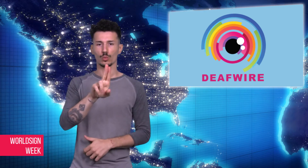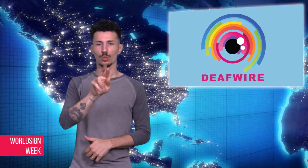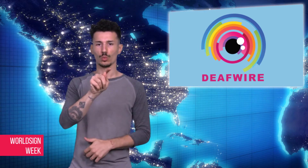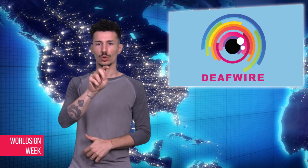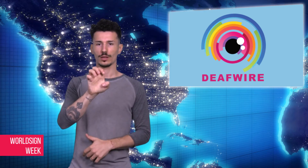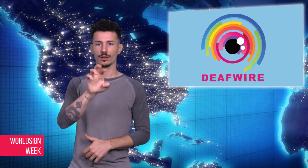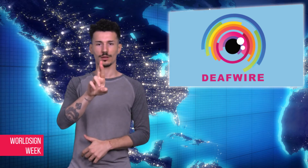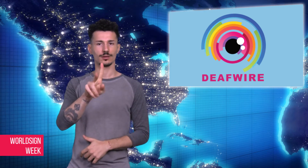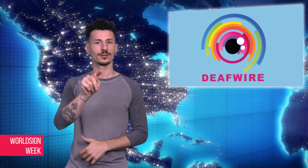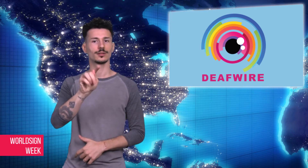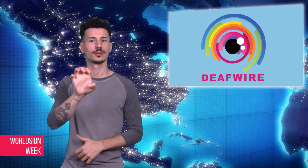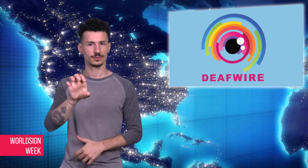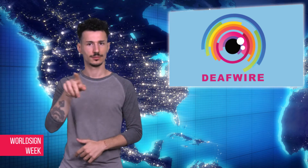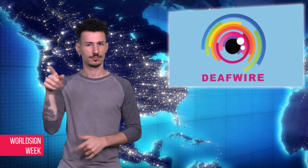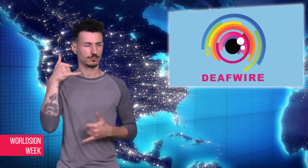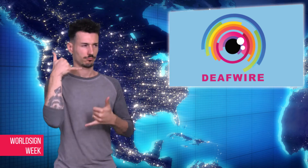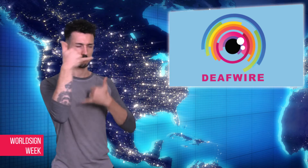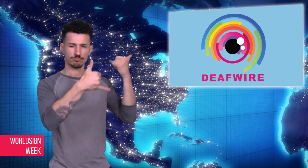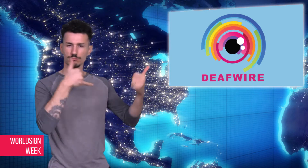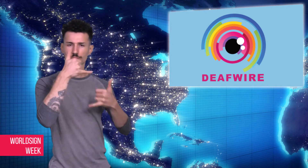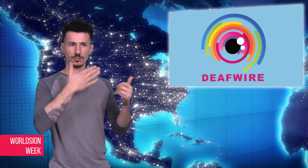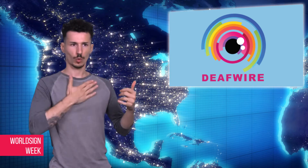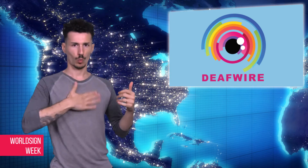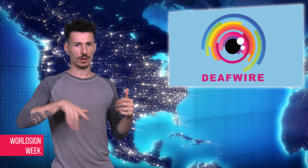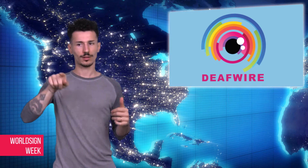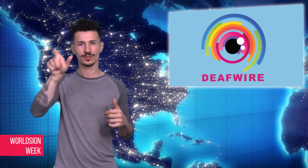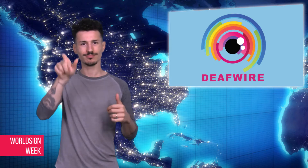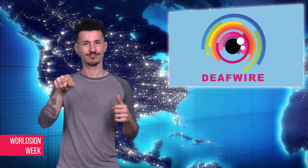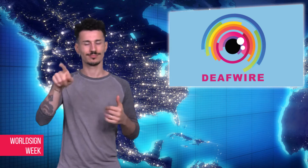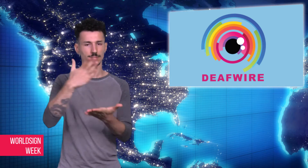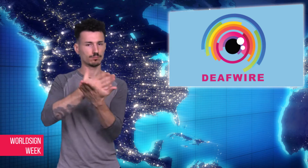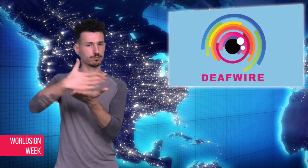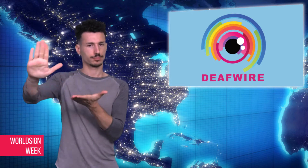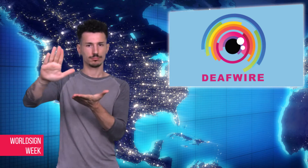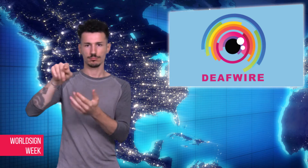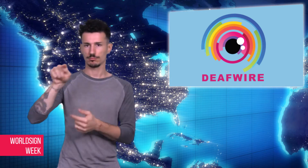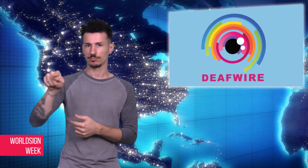calls for Uson to be fired,